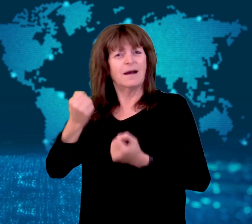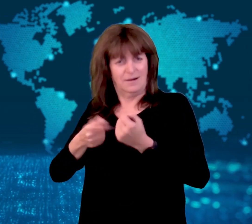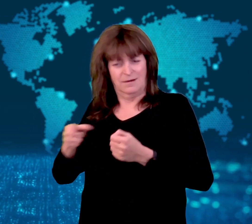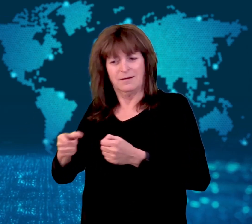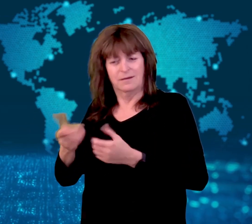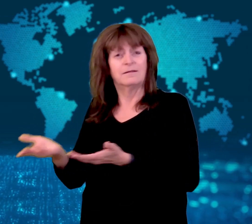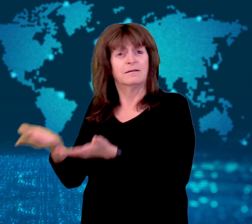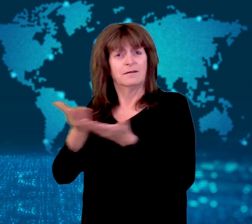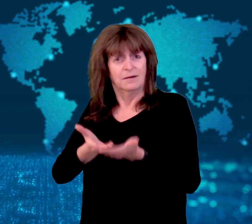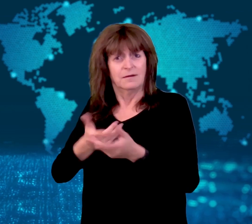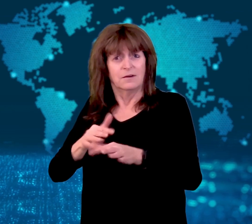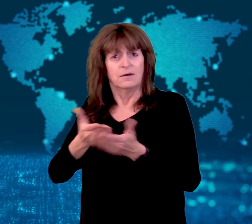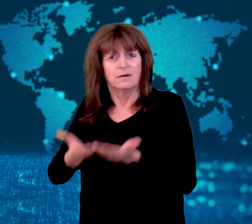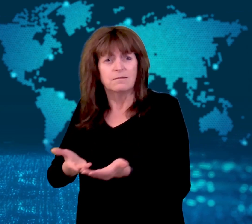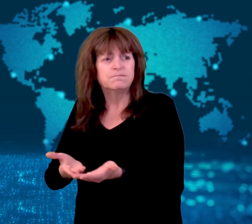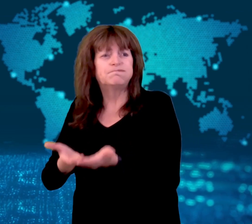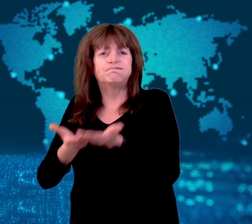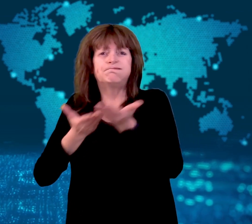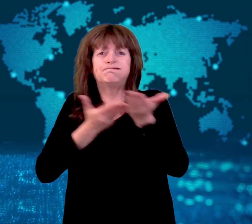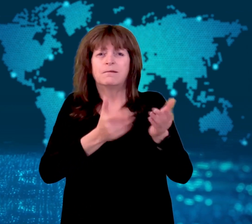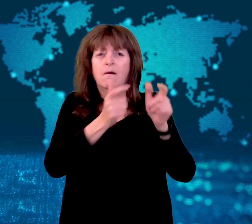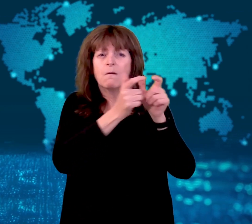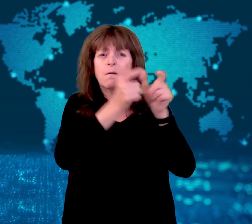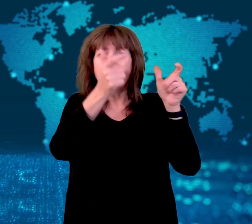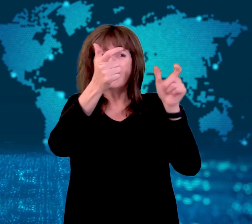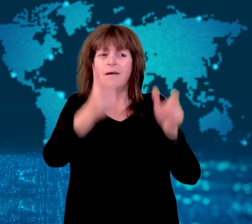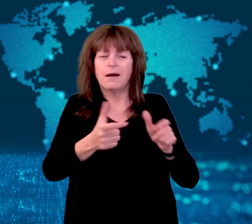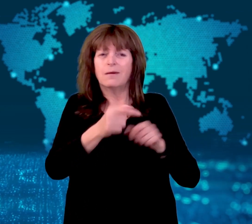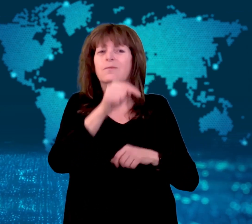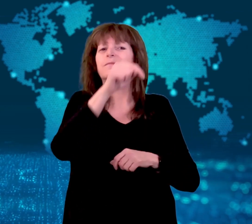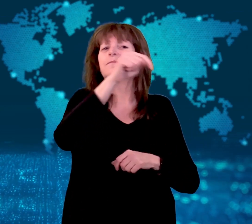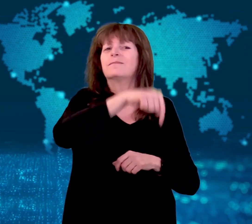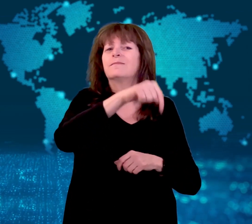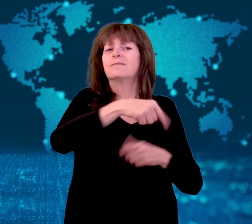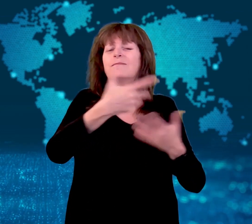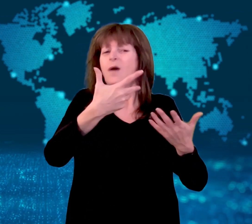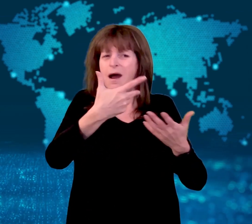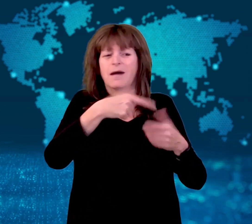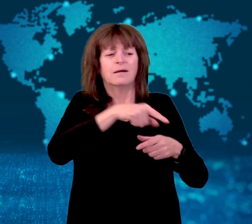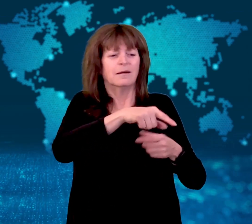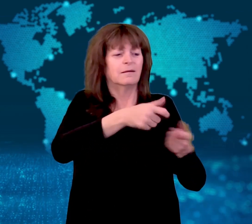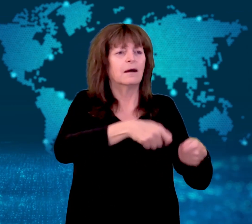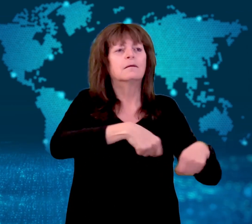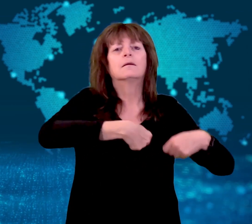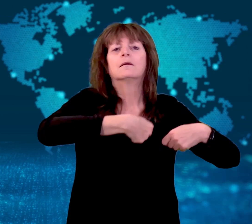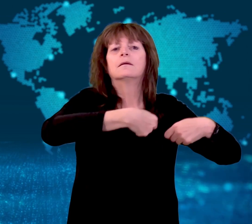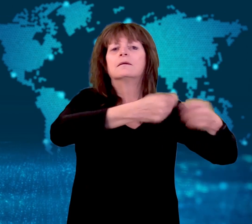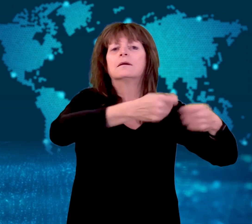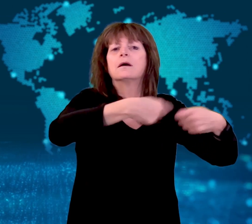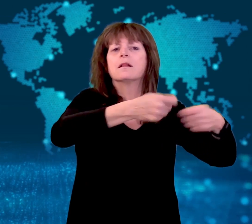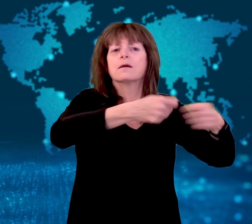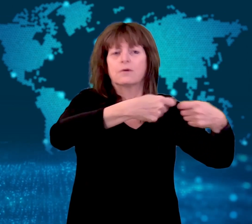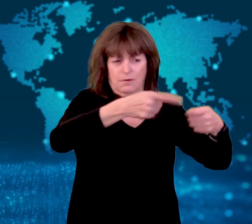in a hired van to be deposited at the warehouse